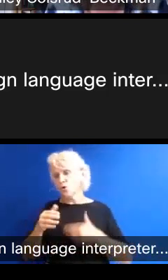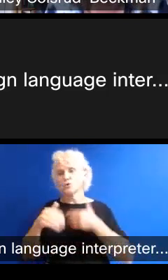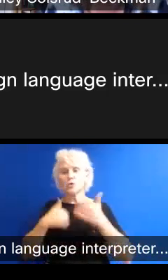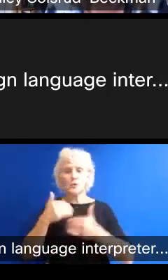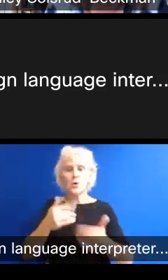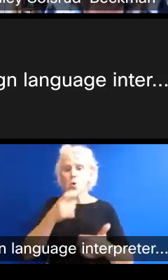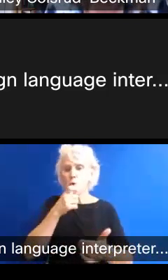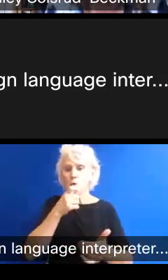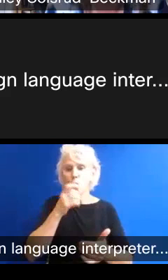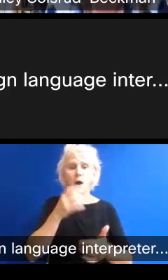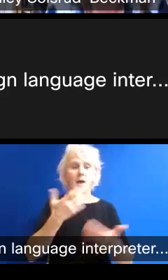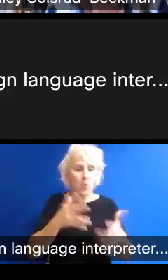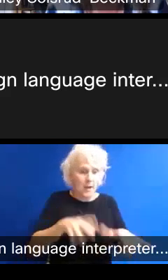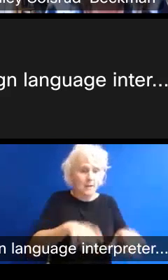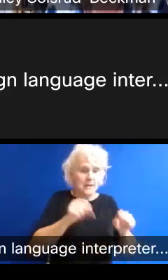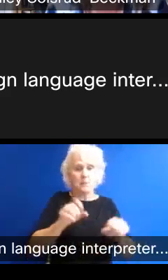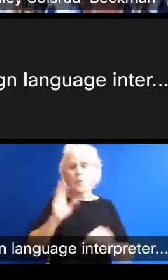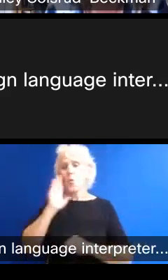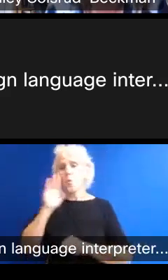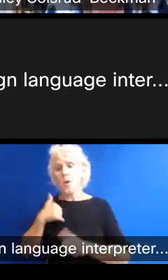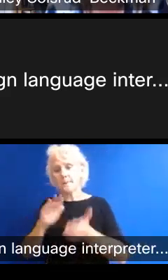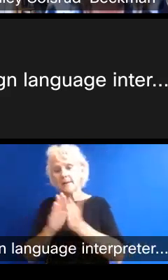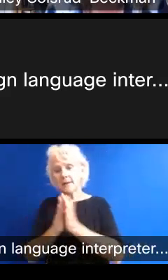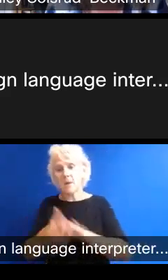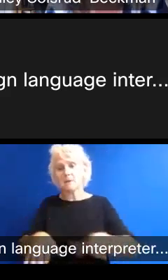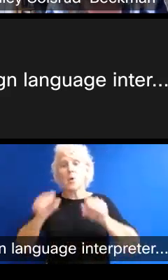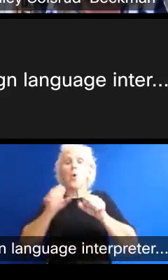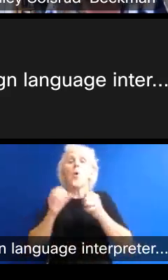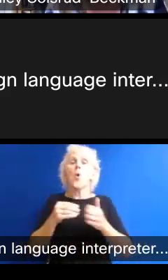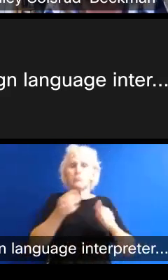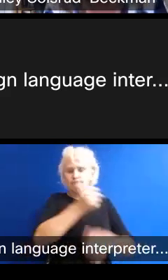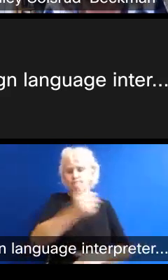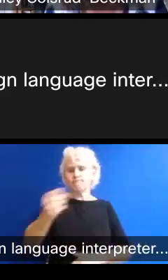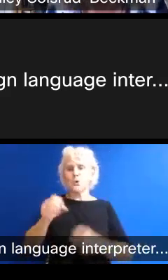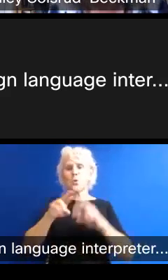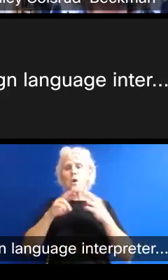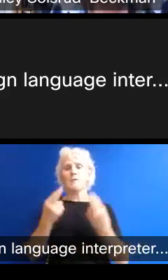or there being a TPLPC to a relative, children who are under the guardianship of the commissioner,